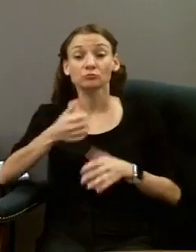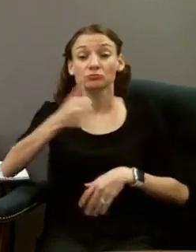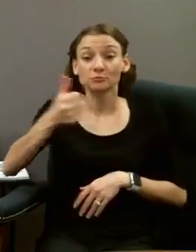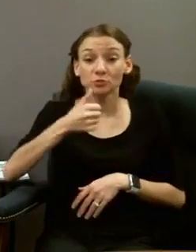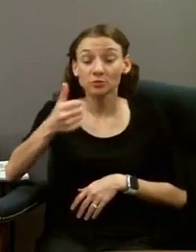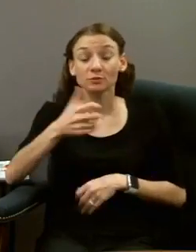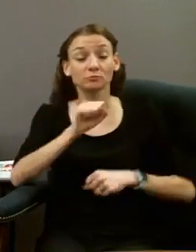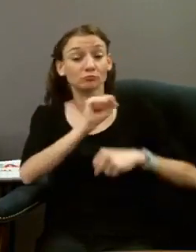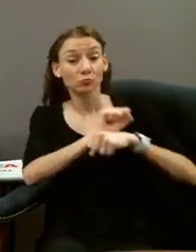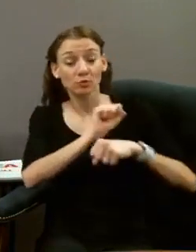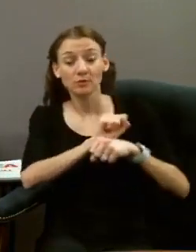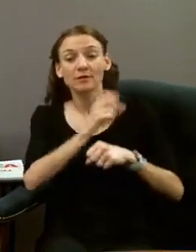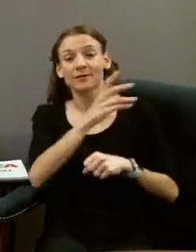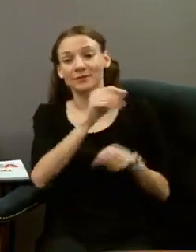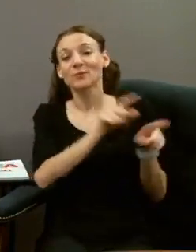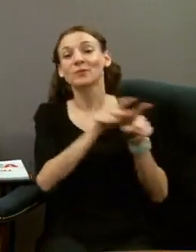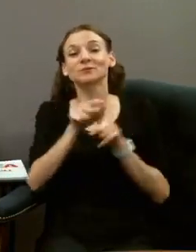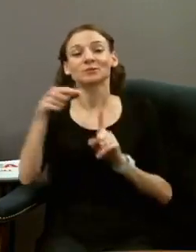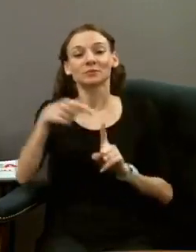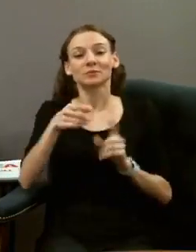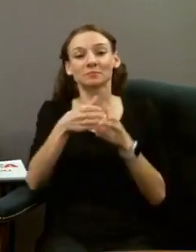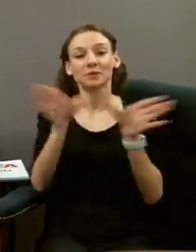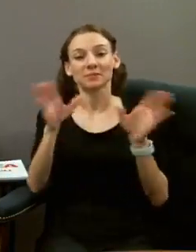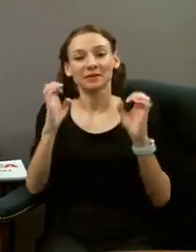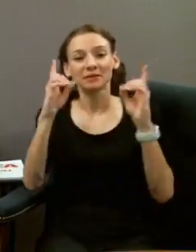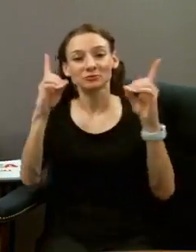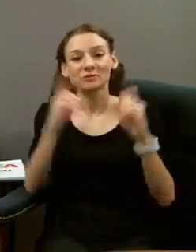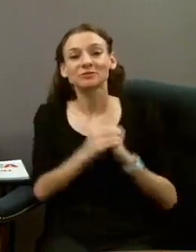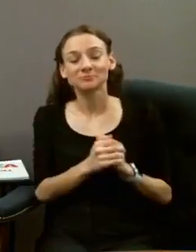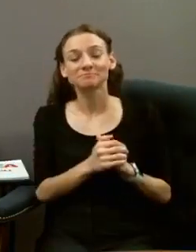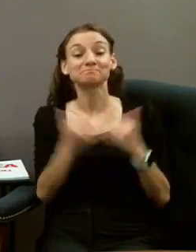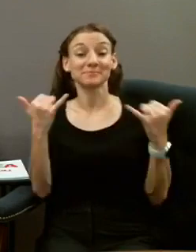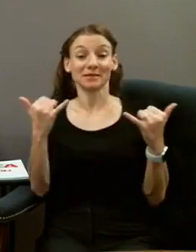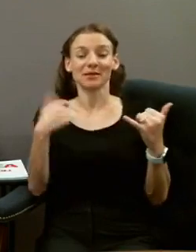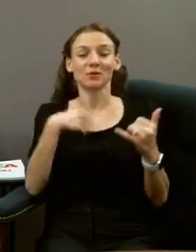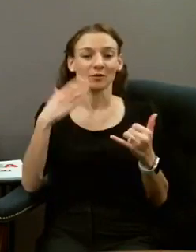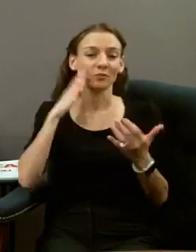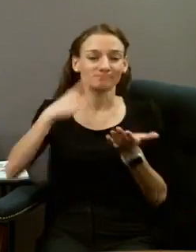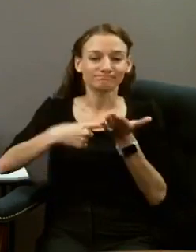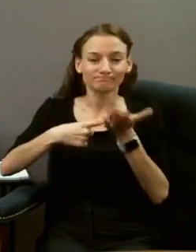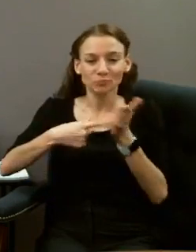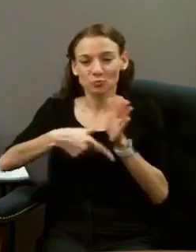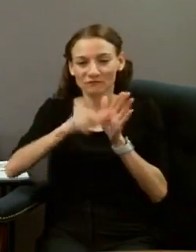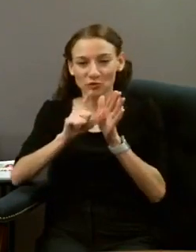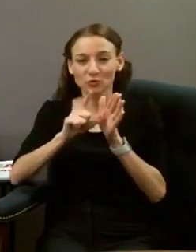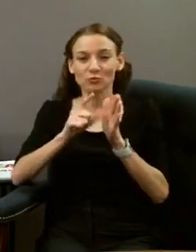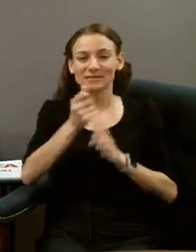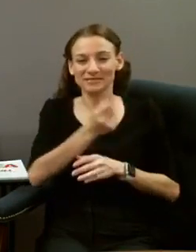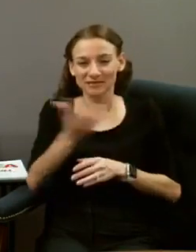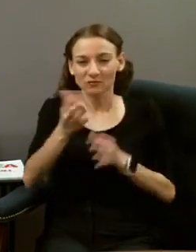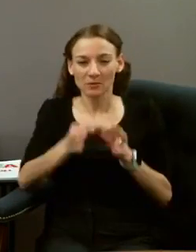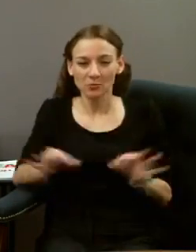employment, and also in public education. Today, we're reviewing several different key bills